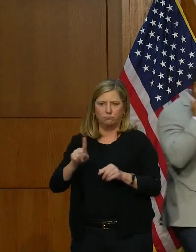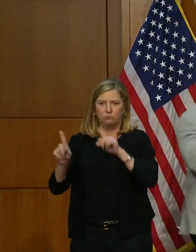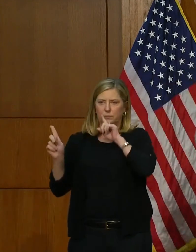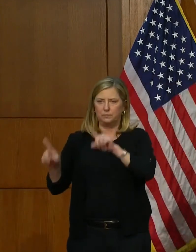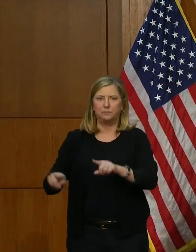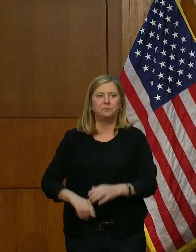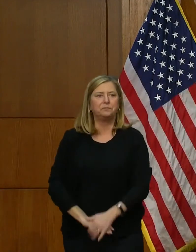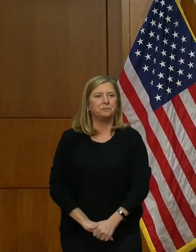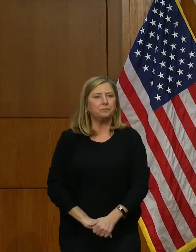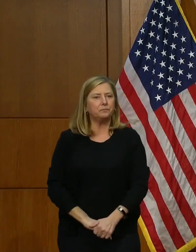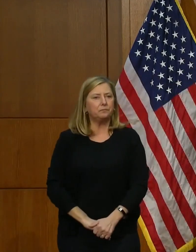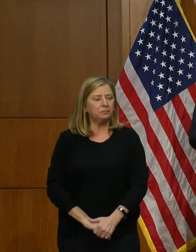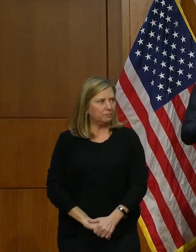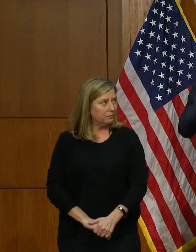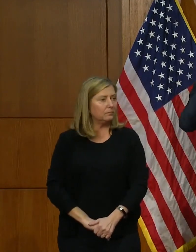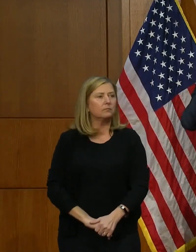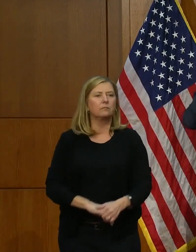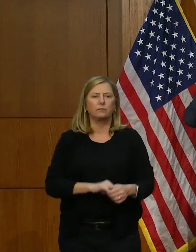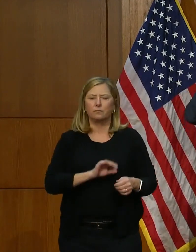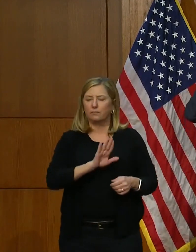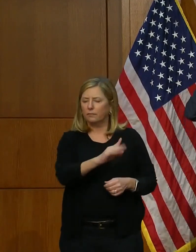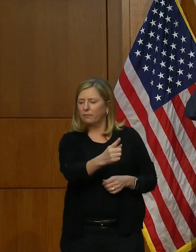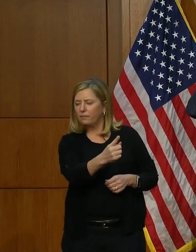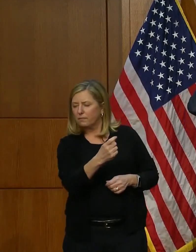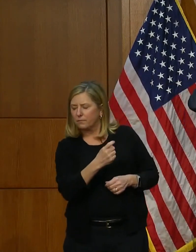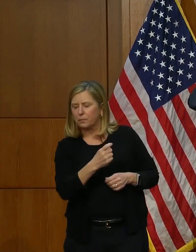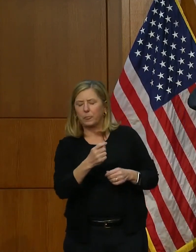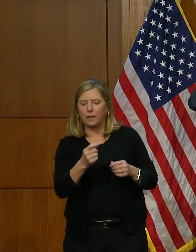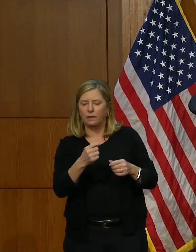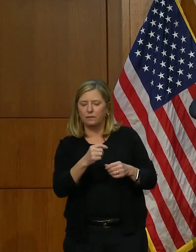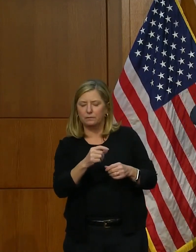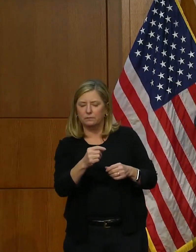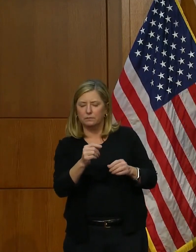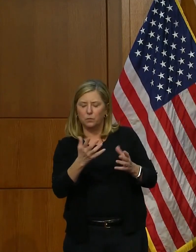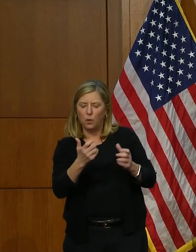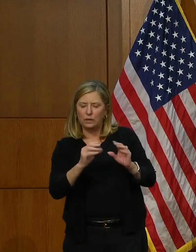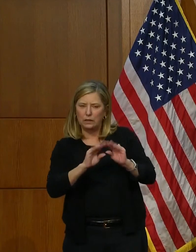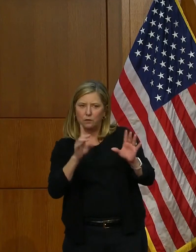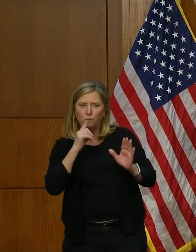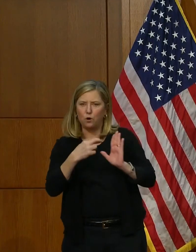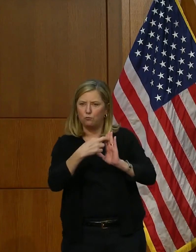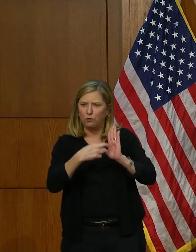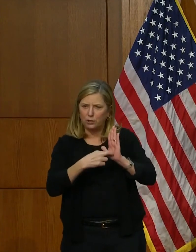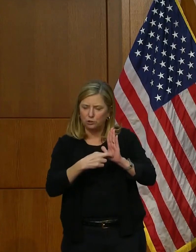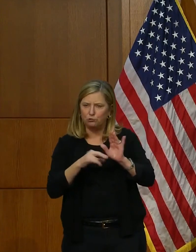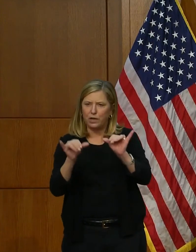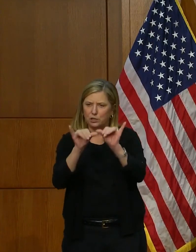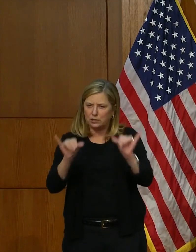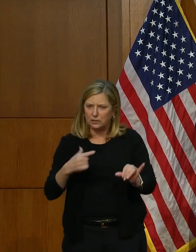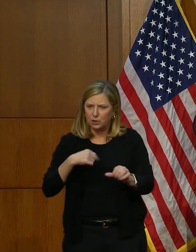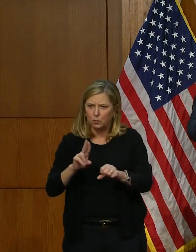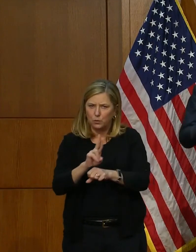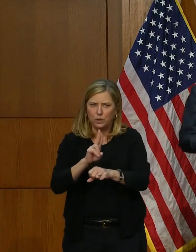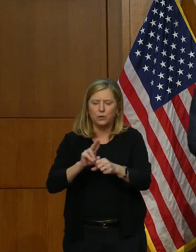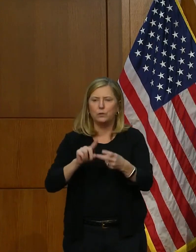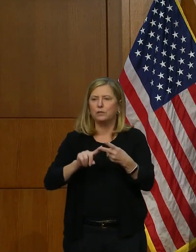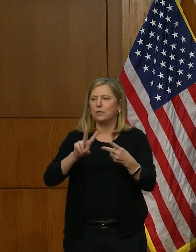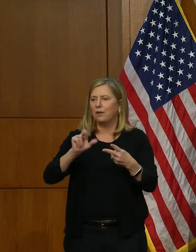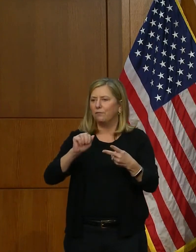DR BULLOCK ADDRESS IT ANYTHING.